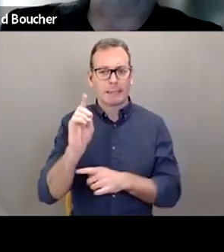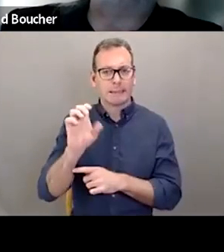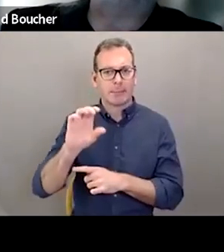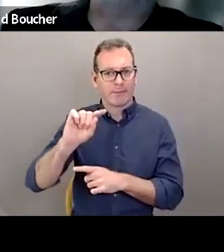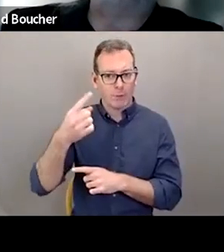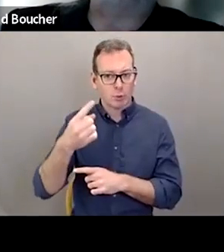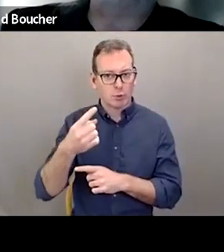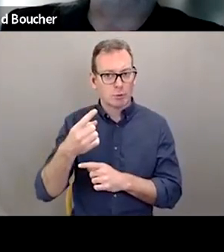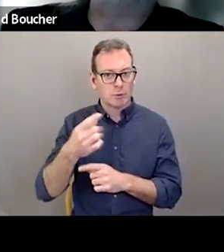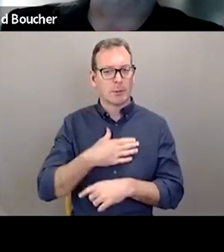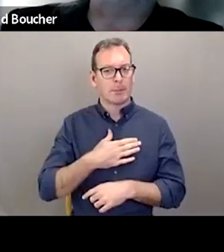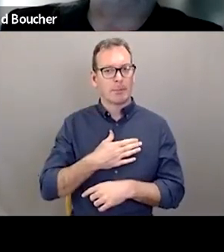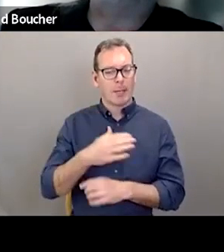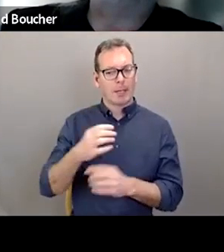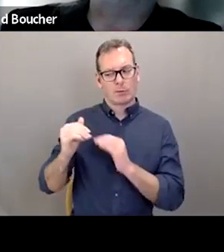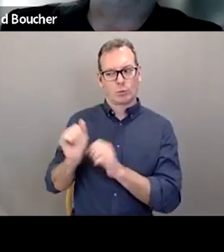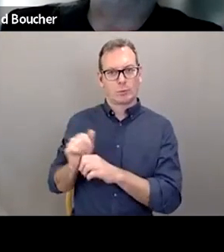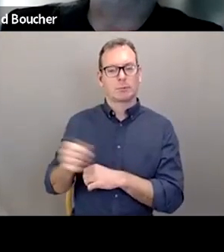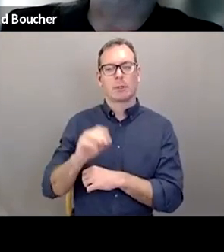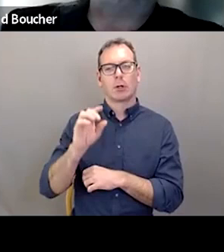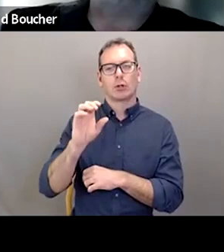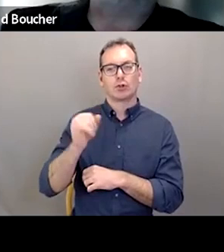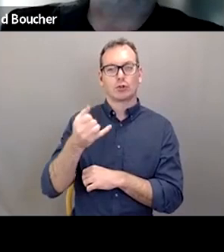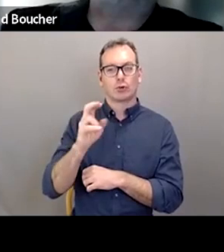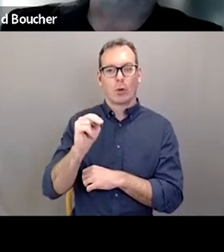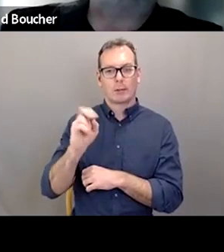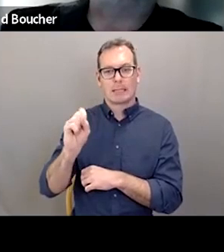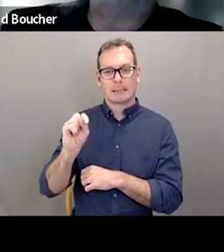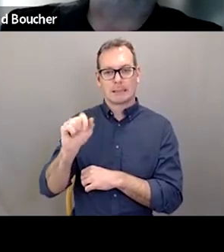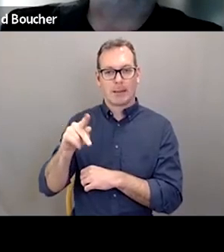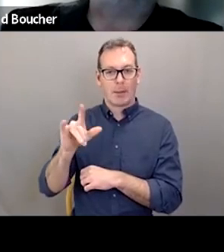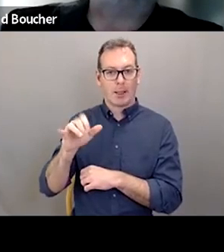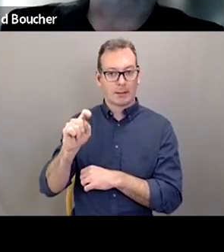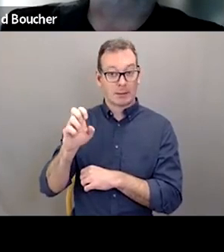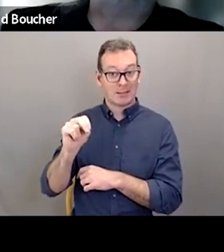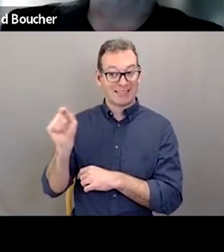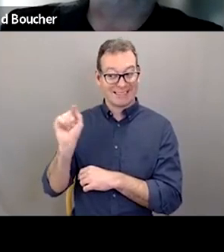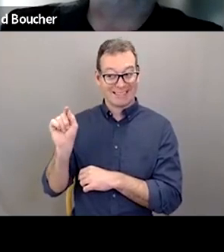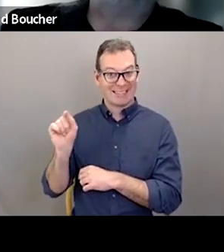colleague John Stapleton he talked about one of our recent work and what it's called What Stops